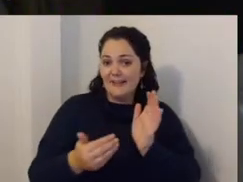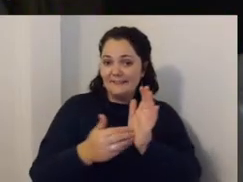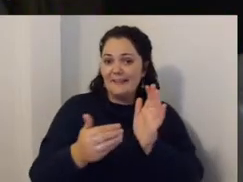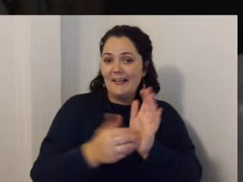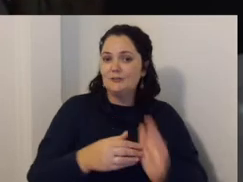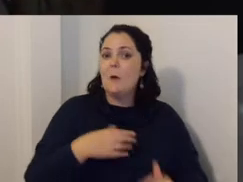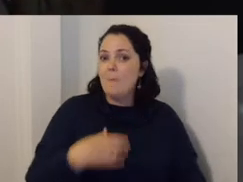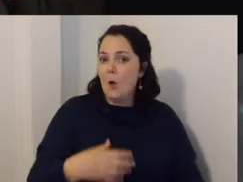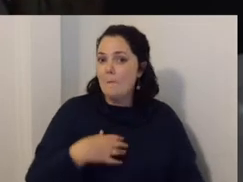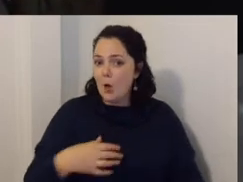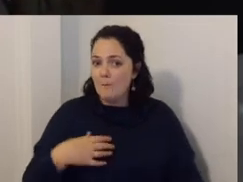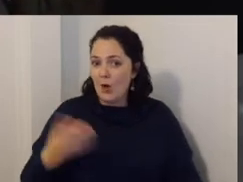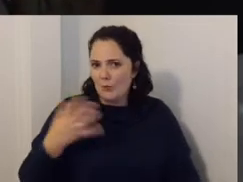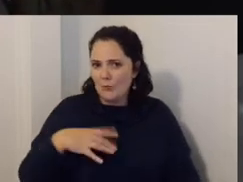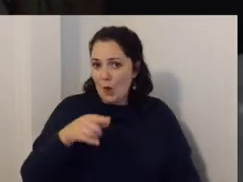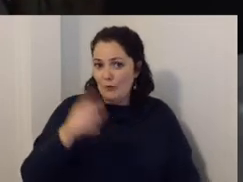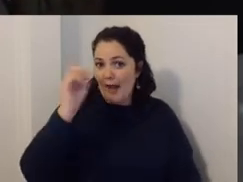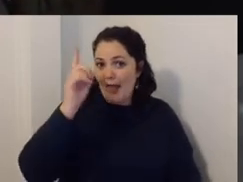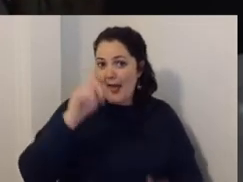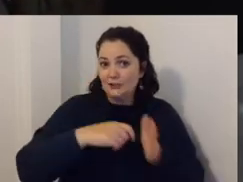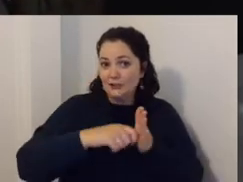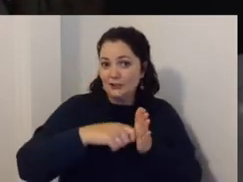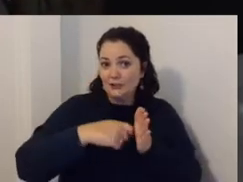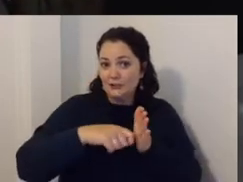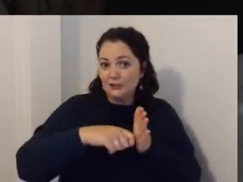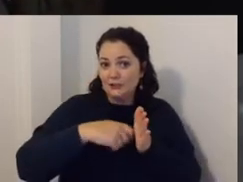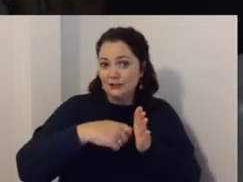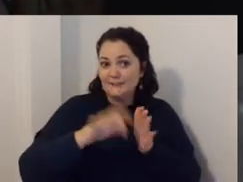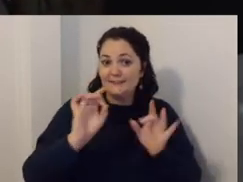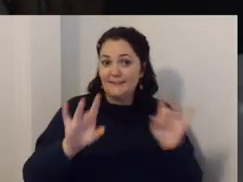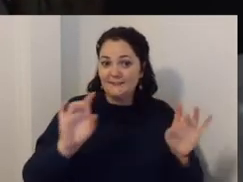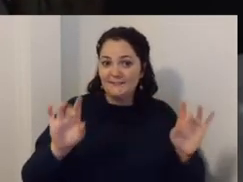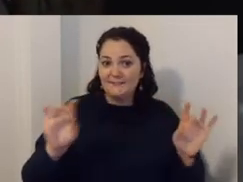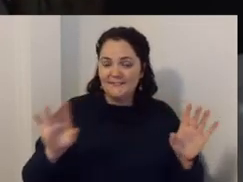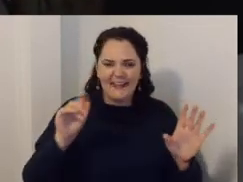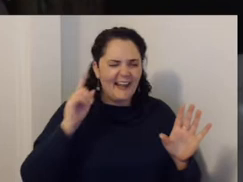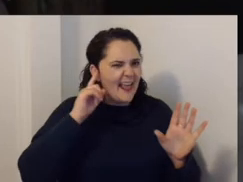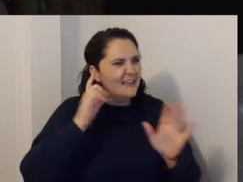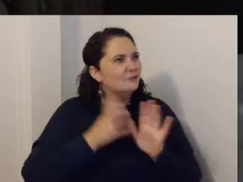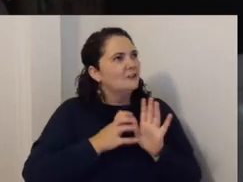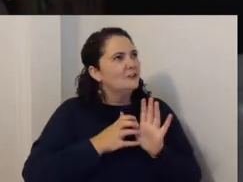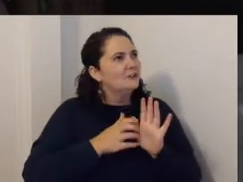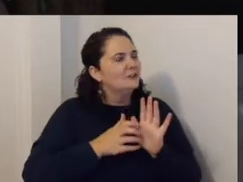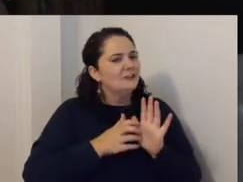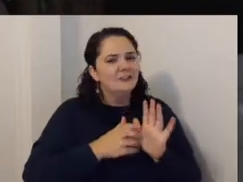and you should do the same, you'll hear me scratching away there on the microphone so